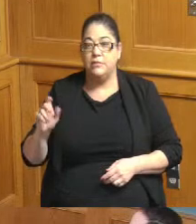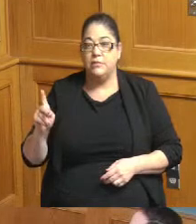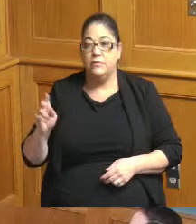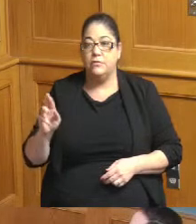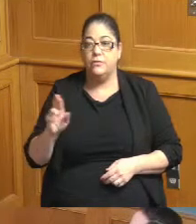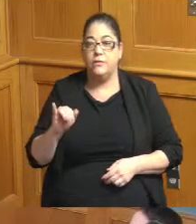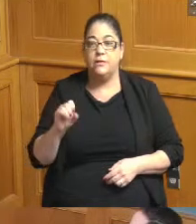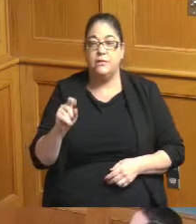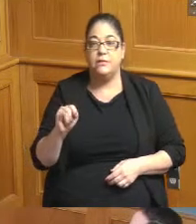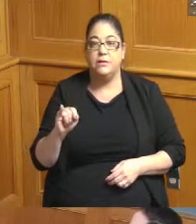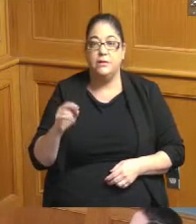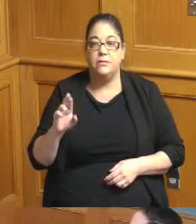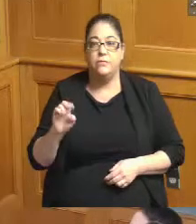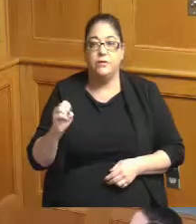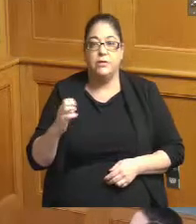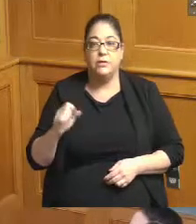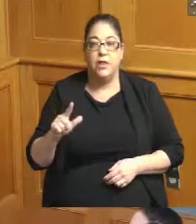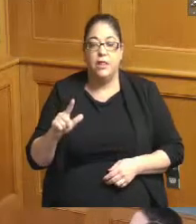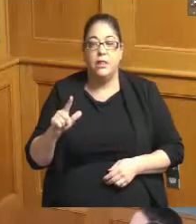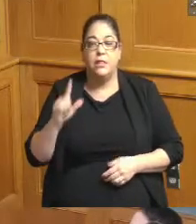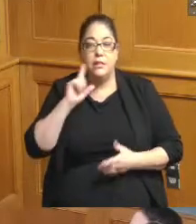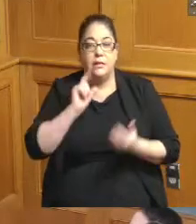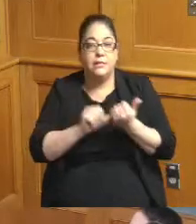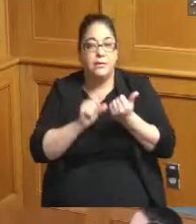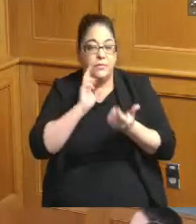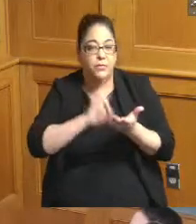Leslie Hervey Clerk to the Board good afternoon I'm County Commissioner